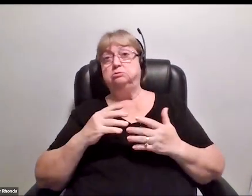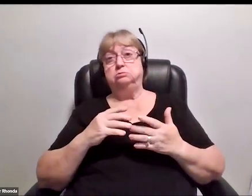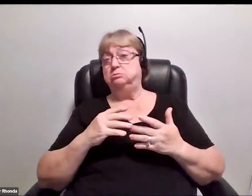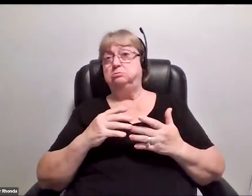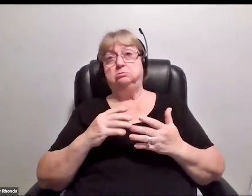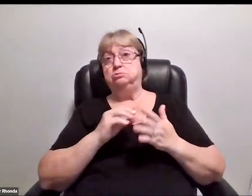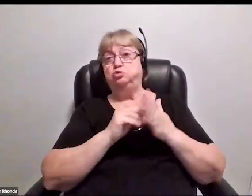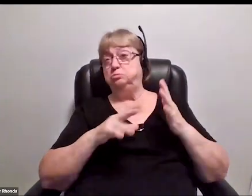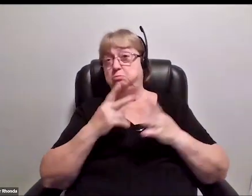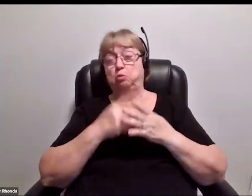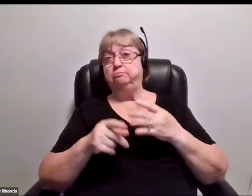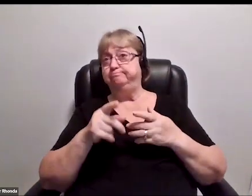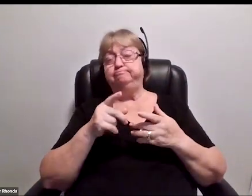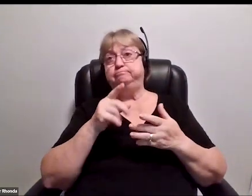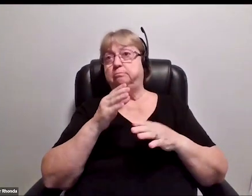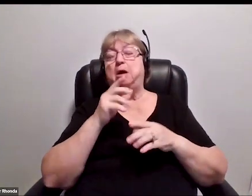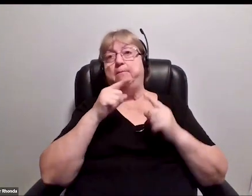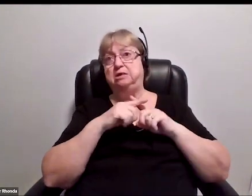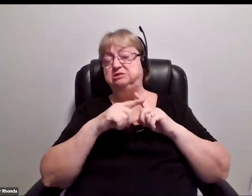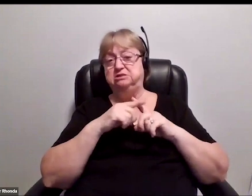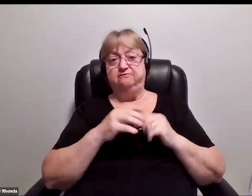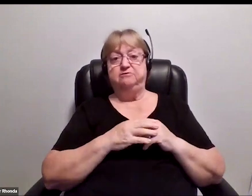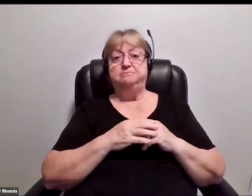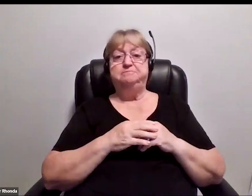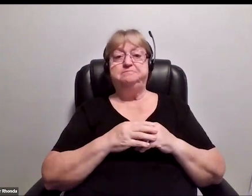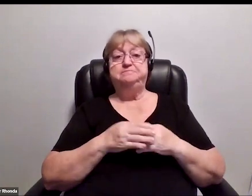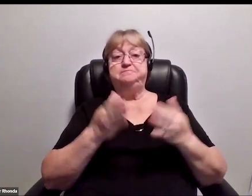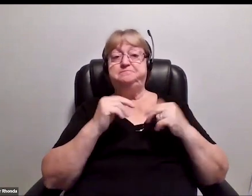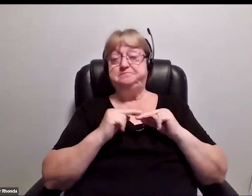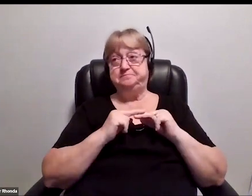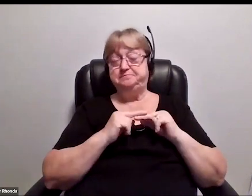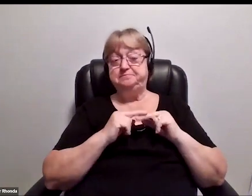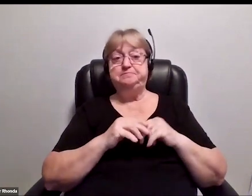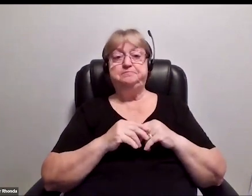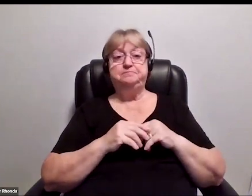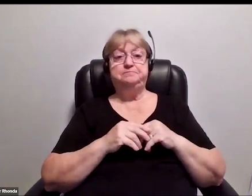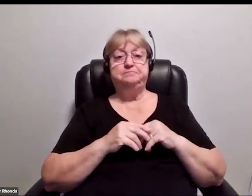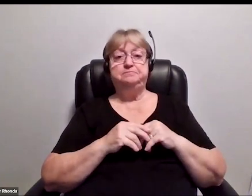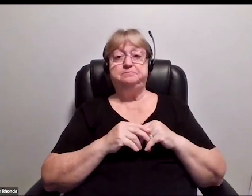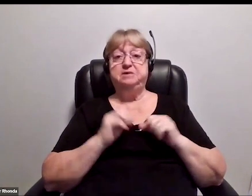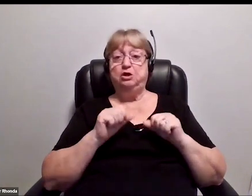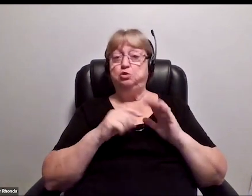Next slide, please. Can you also start, Trio?